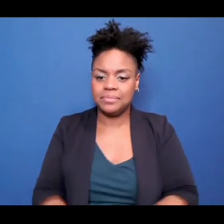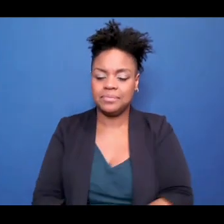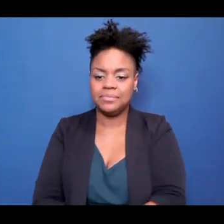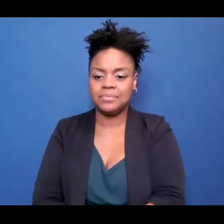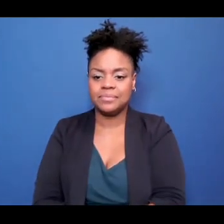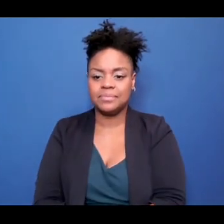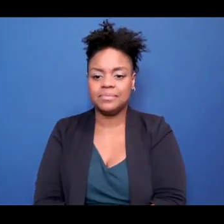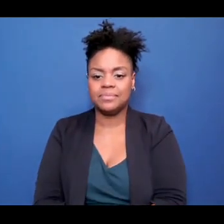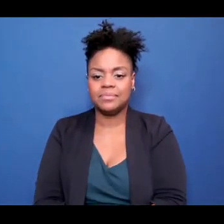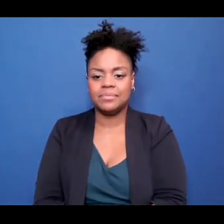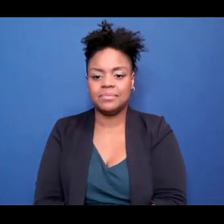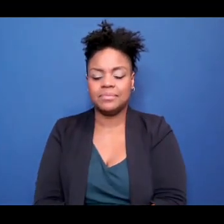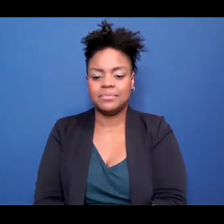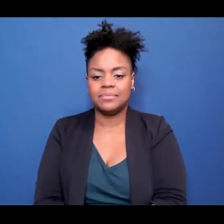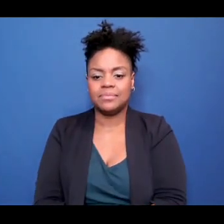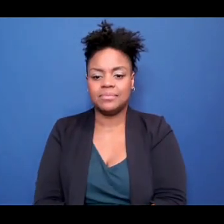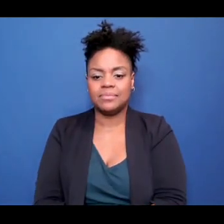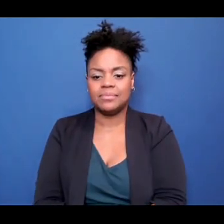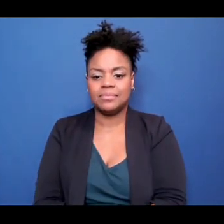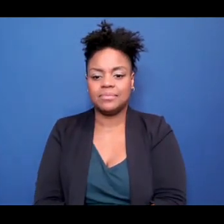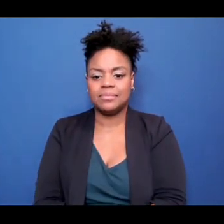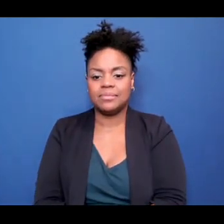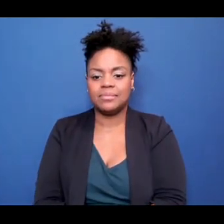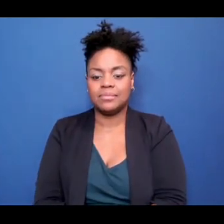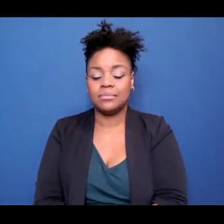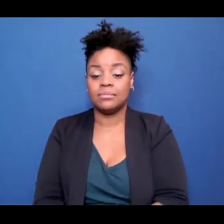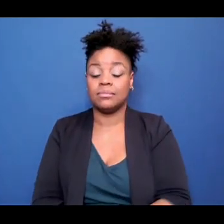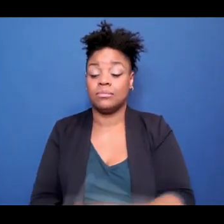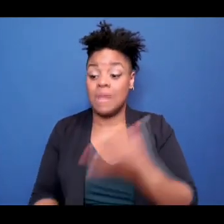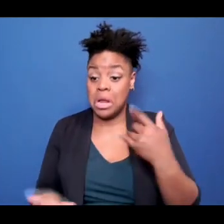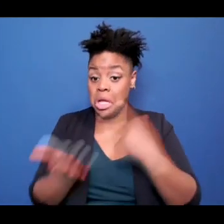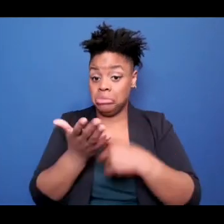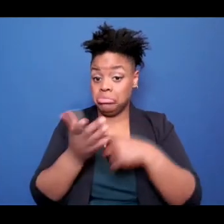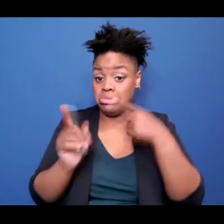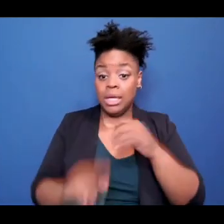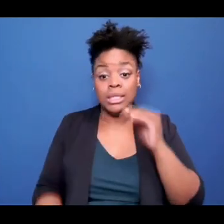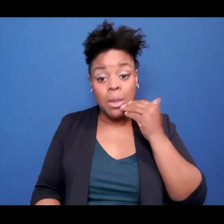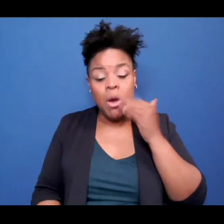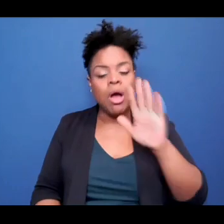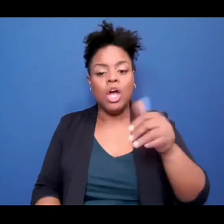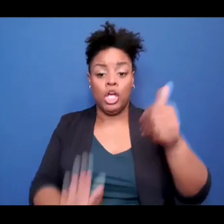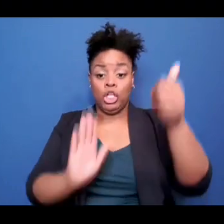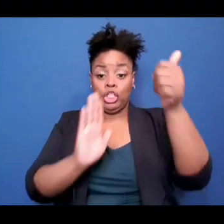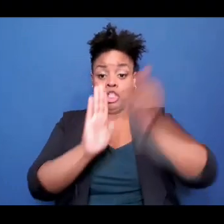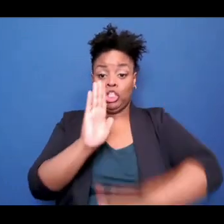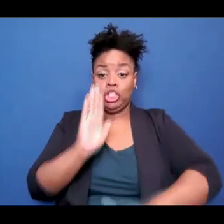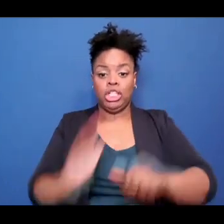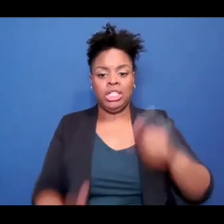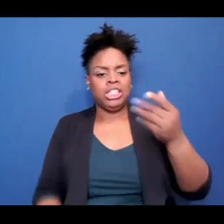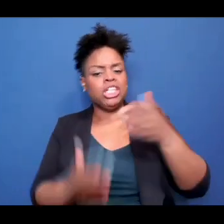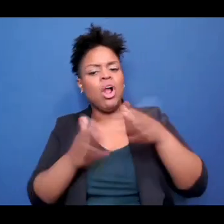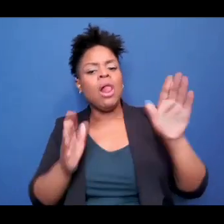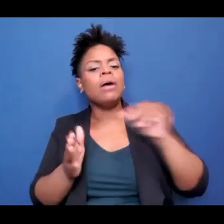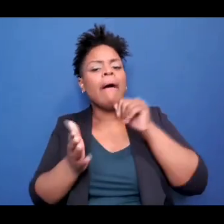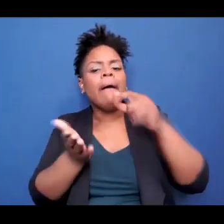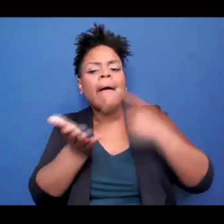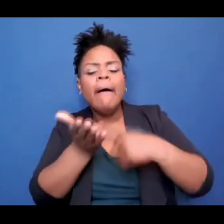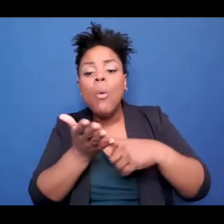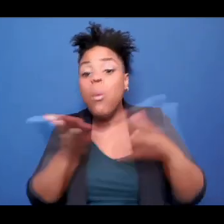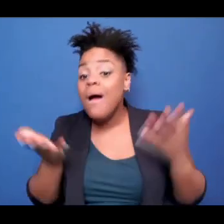NEXT SLIDE. SO FOR TALKING ABOUT TOBACCO, MISSING FROM THE SURGEON GENERAL 'S STATEMENTS IS A